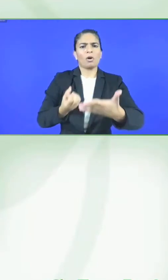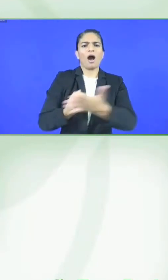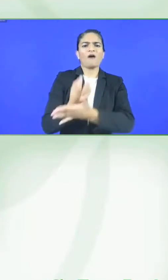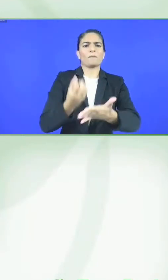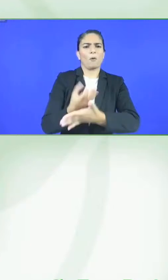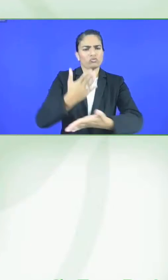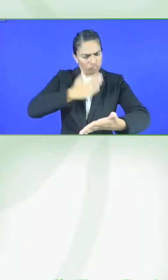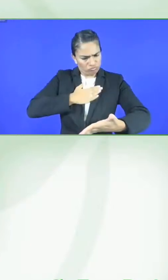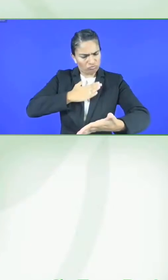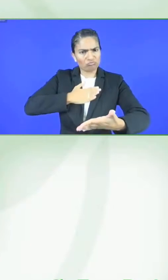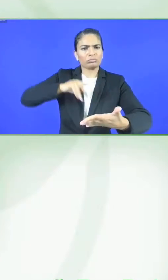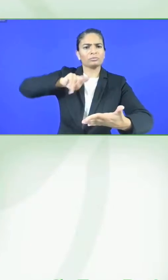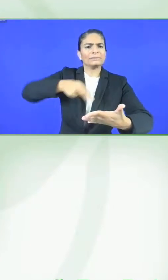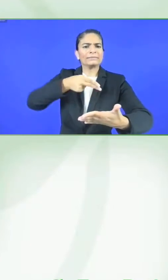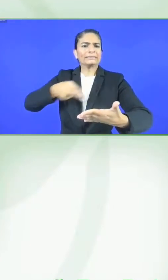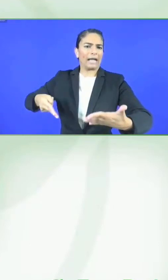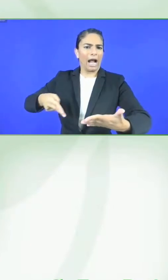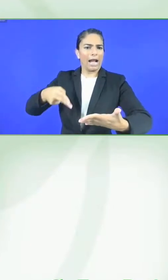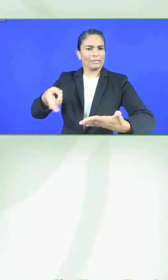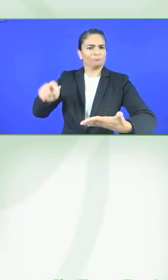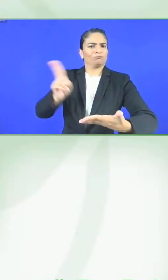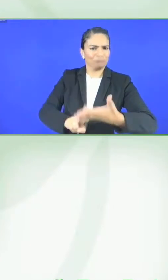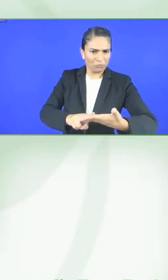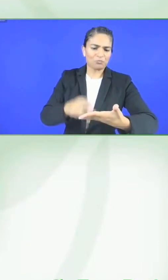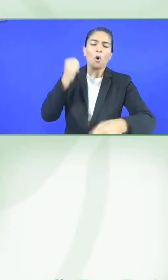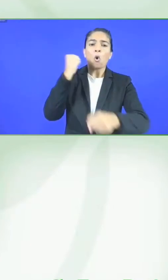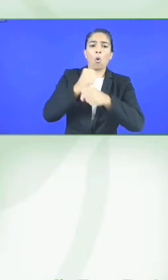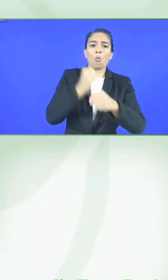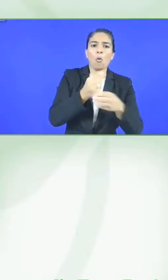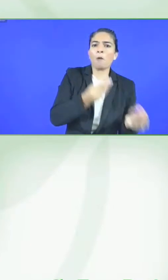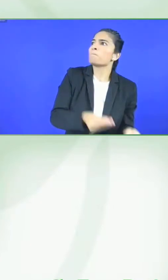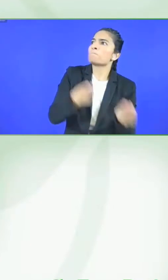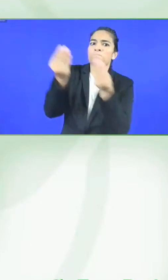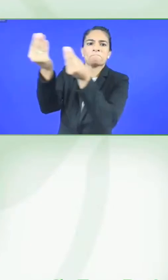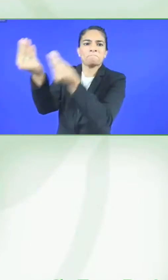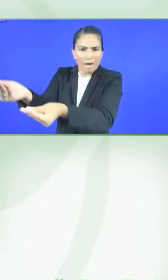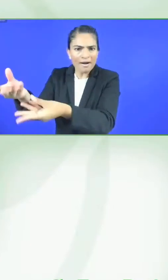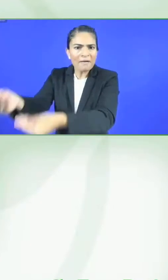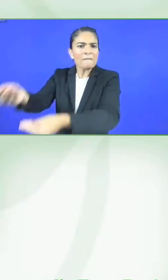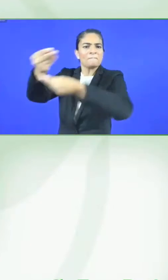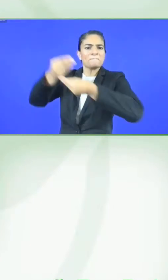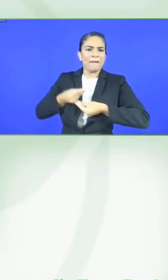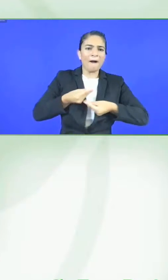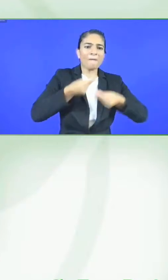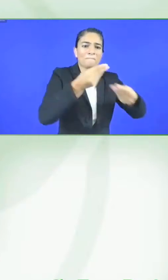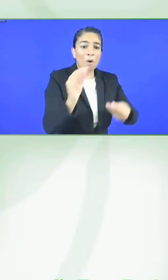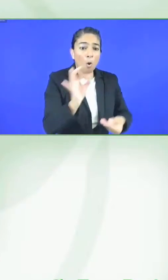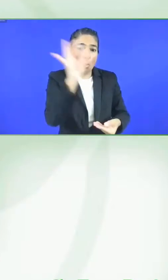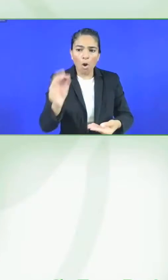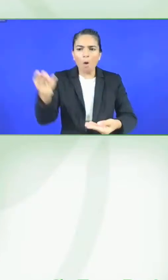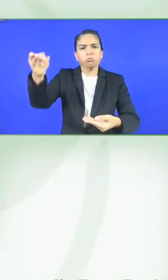A lot of other countries with not do this and I would not be able to do that. I struggle with this.